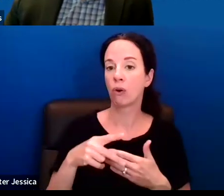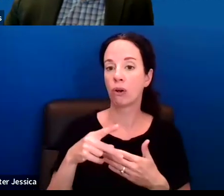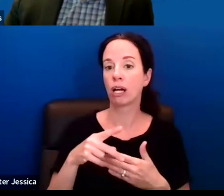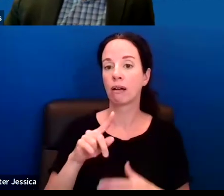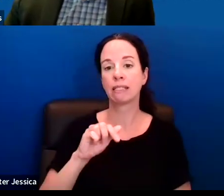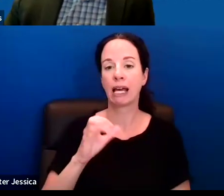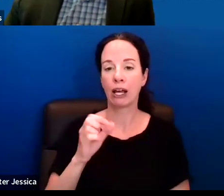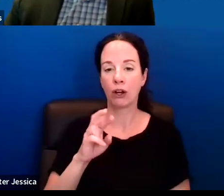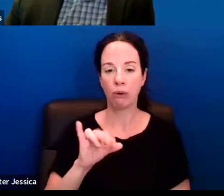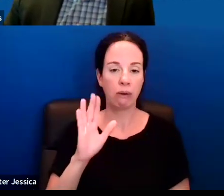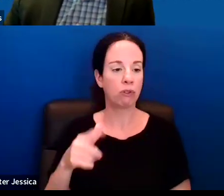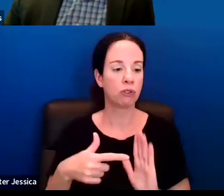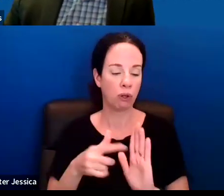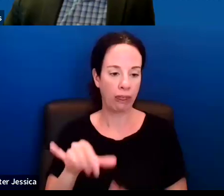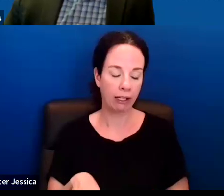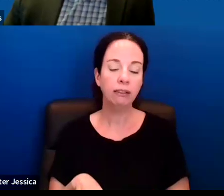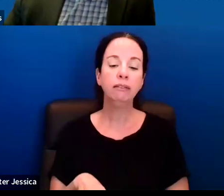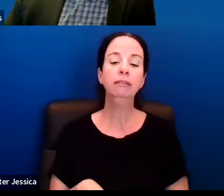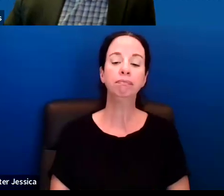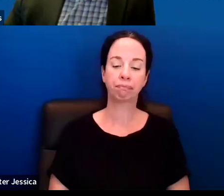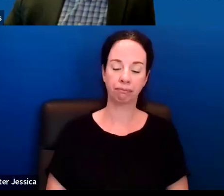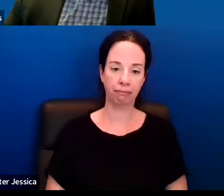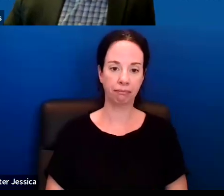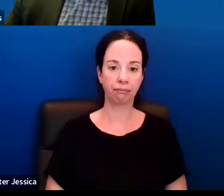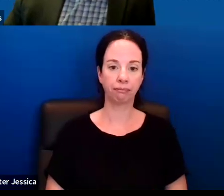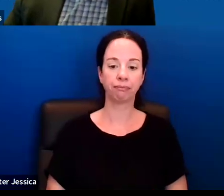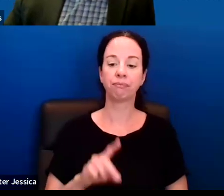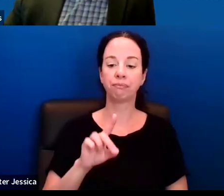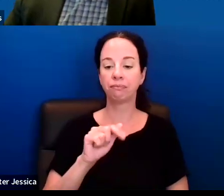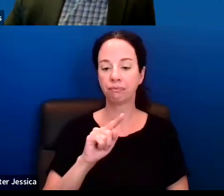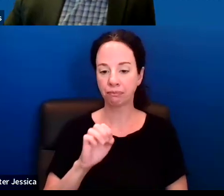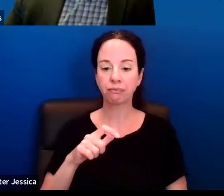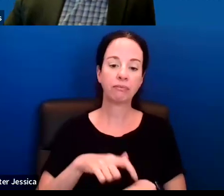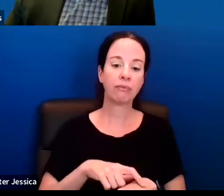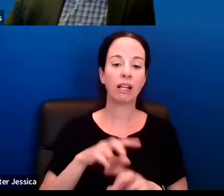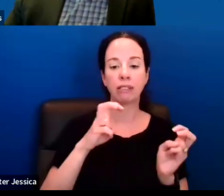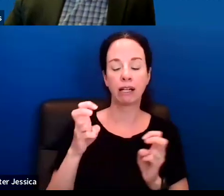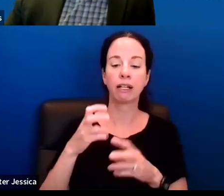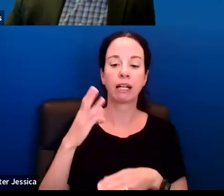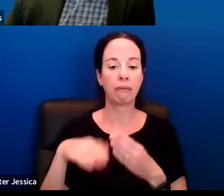show you that. Is the date, time, and topic completed available specific for download? I'm